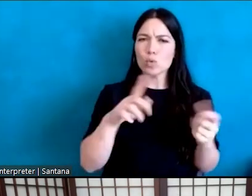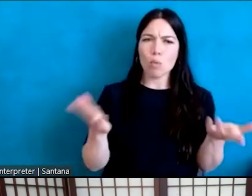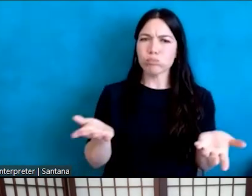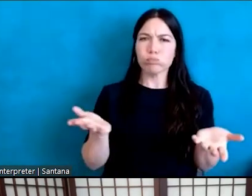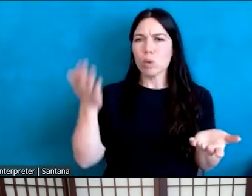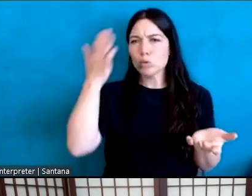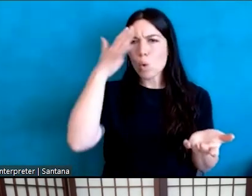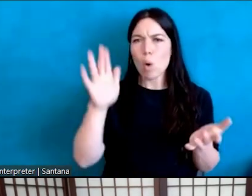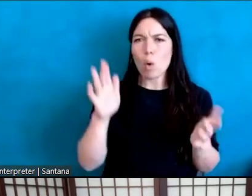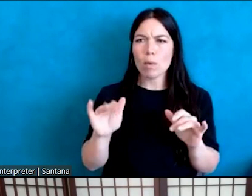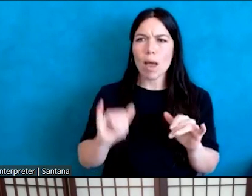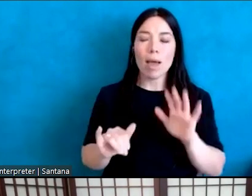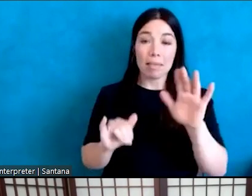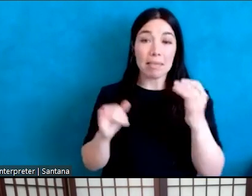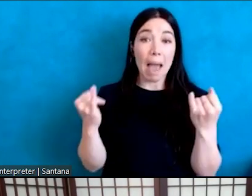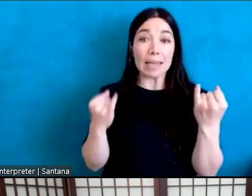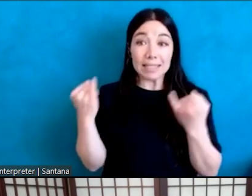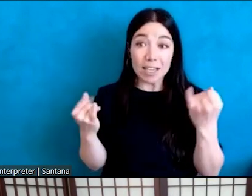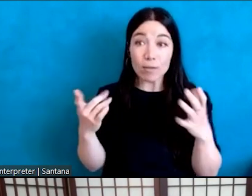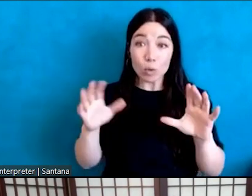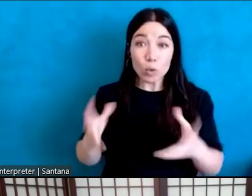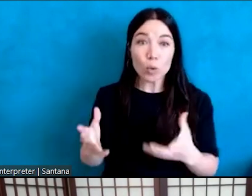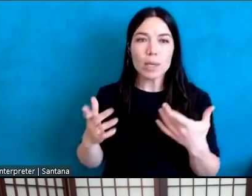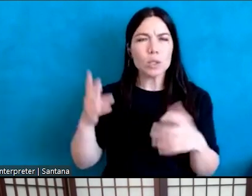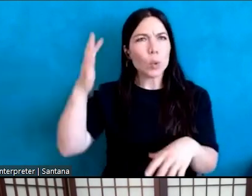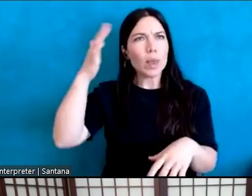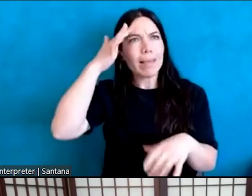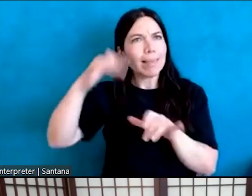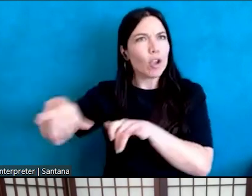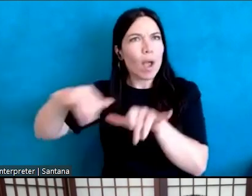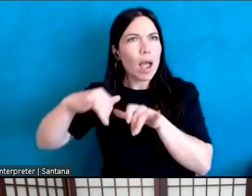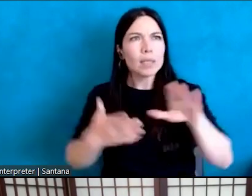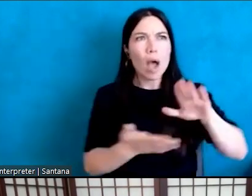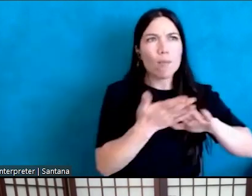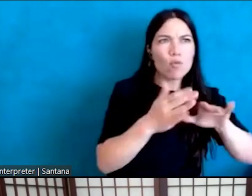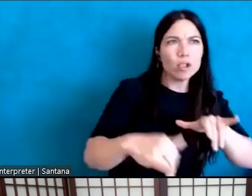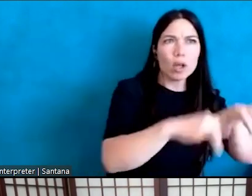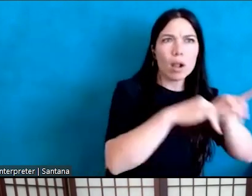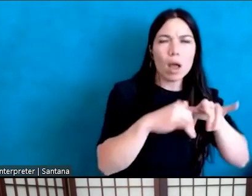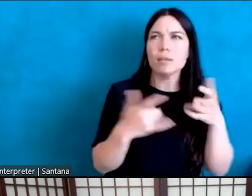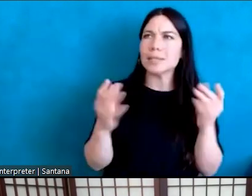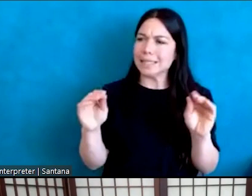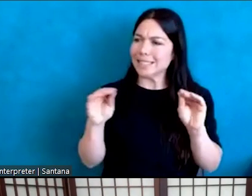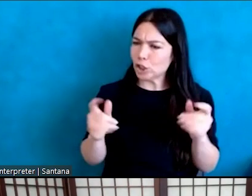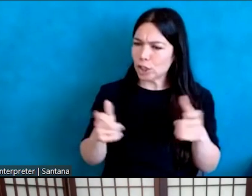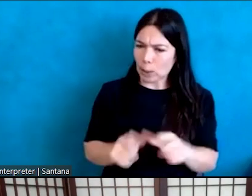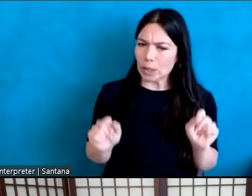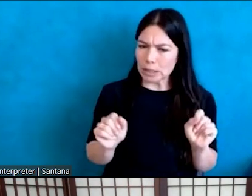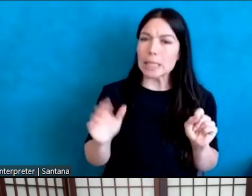is to theorize and operationalize better ways of teaching linguistics and to incorporate the scholarship of teaching and learning,